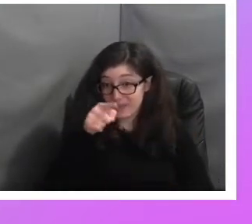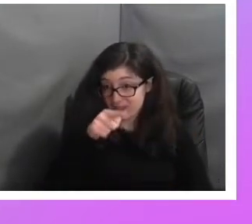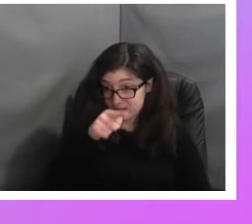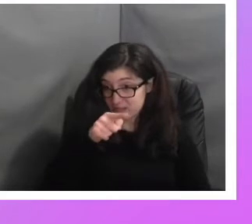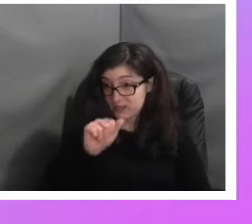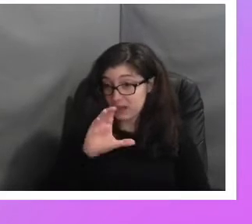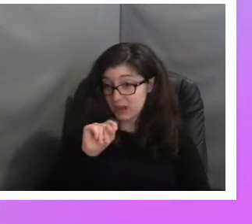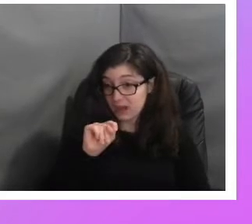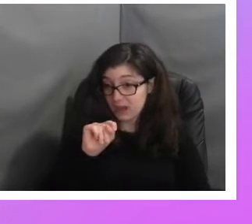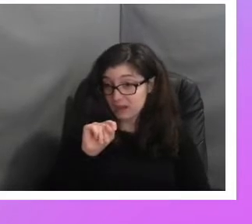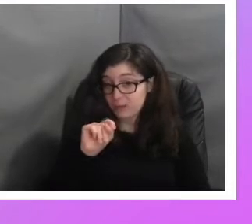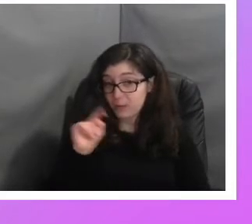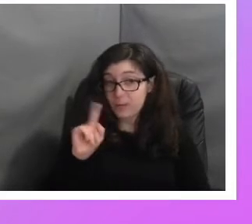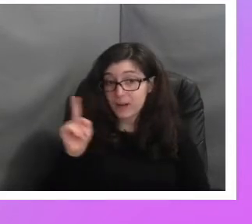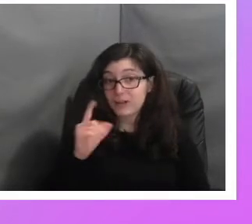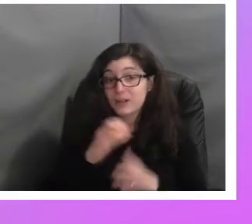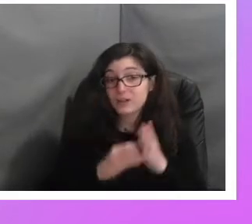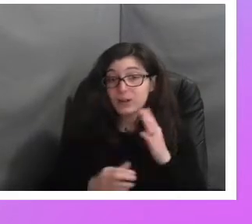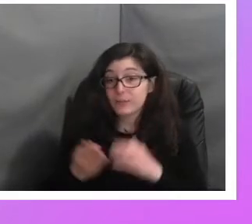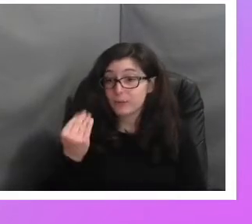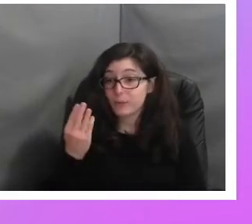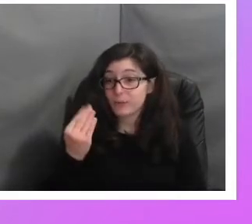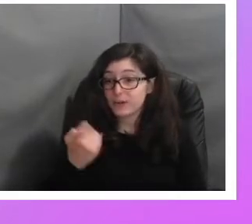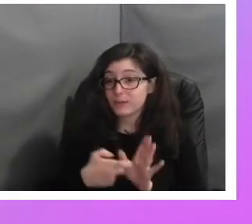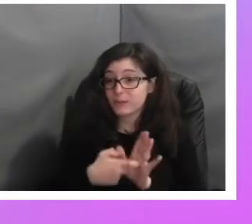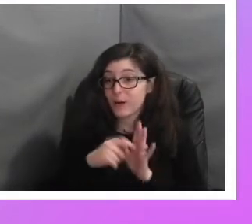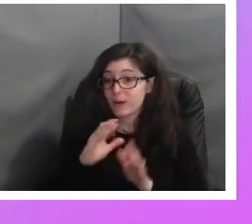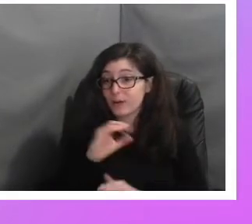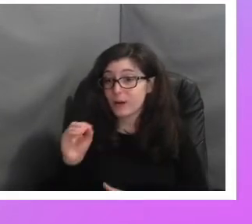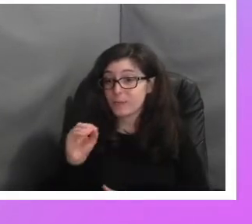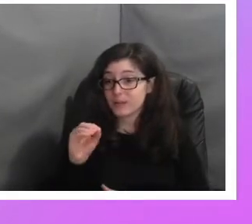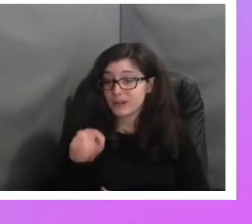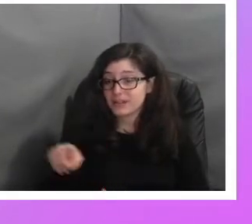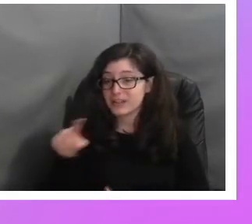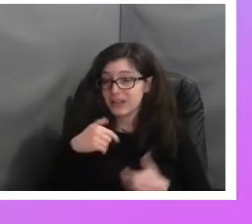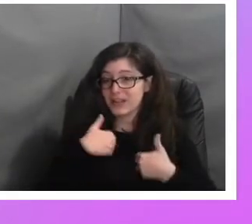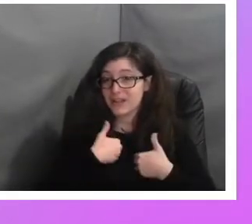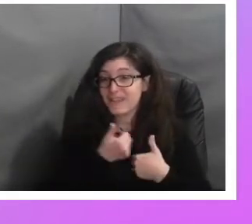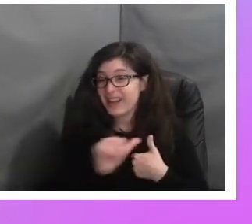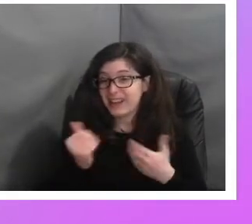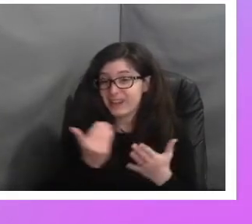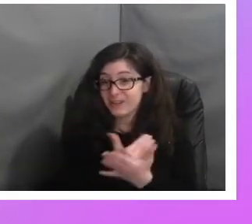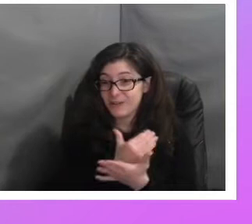are in chapter 14, and they require companies to have any new websites and web content